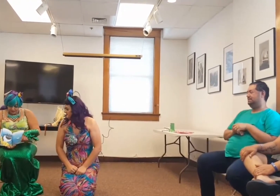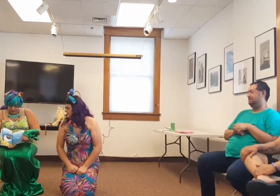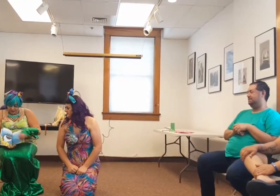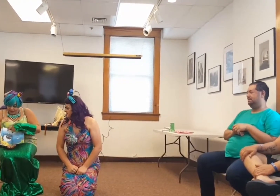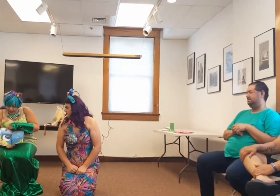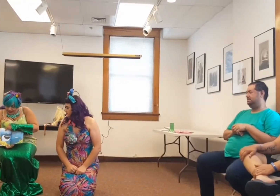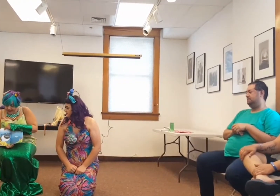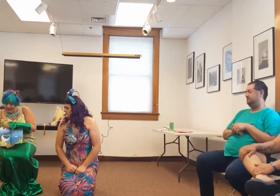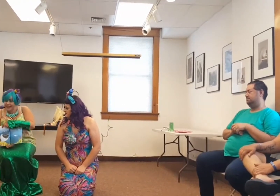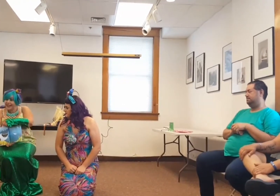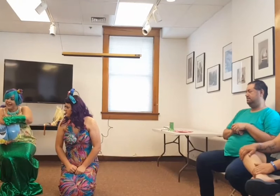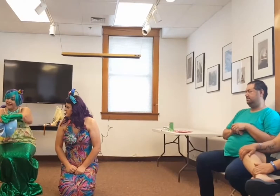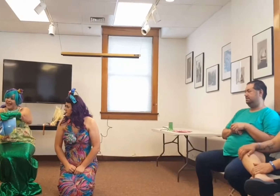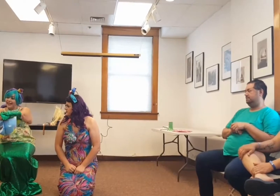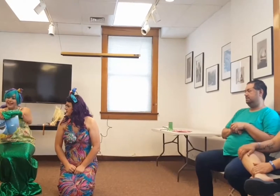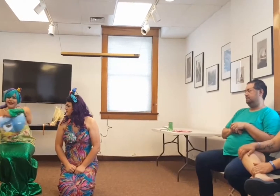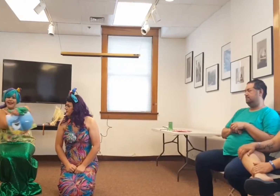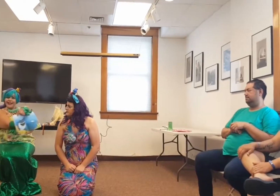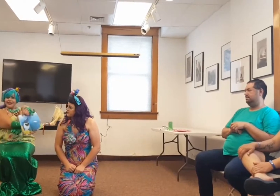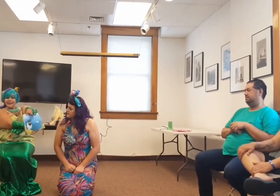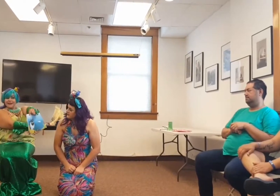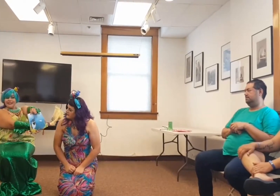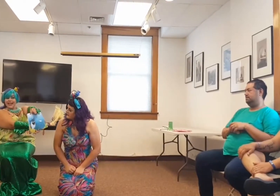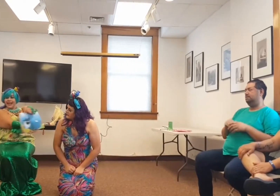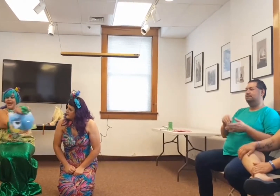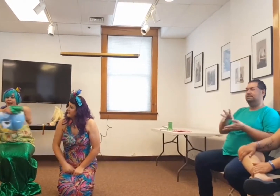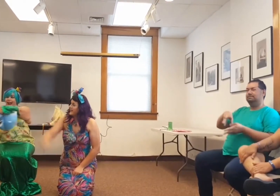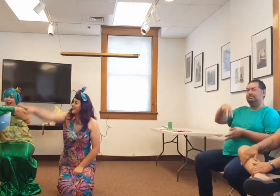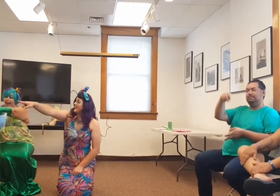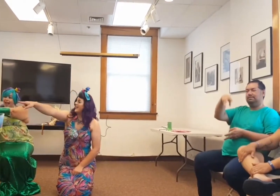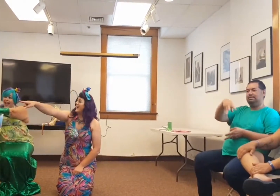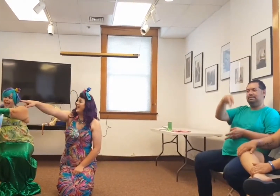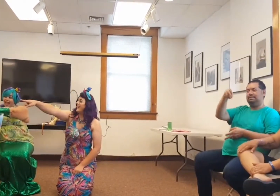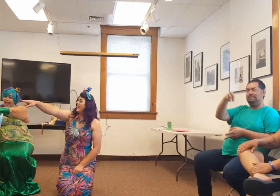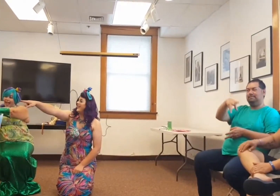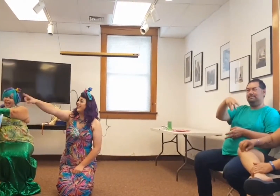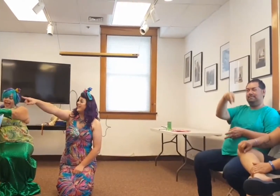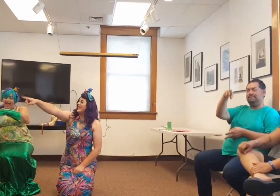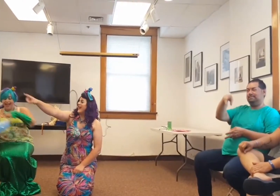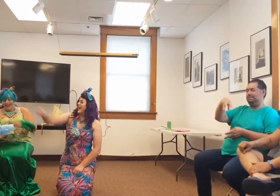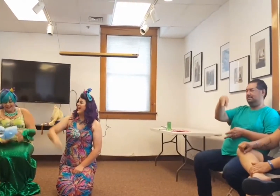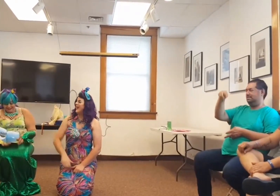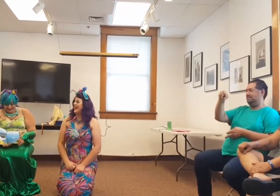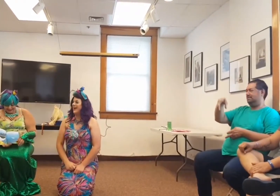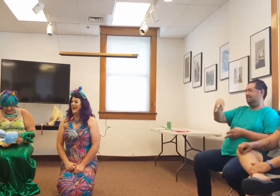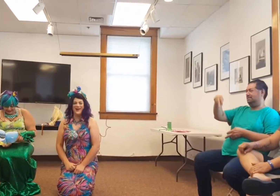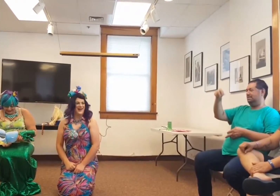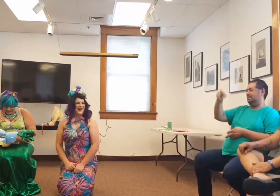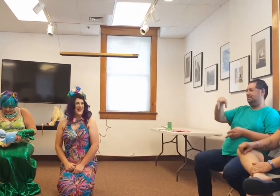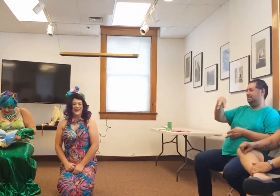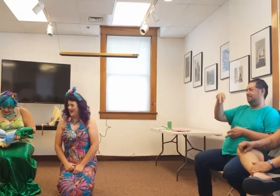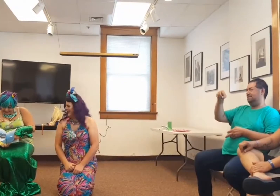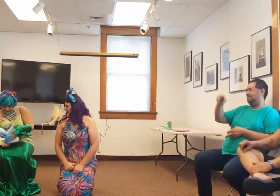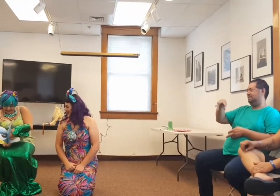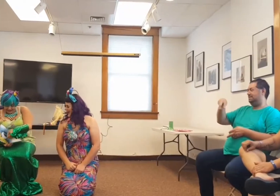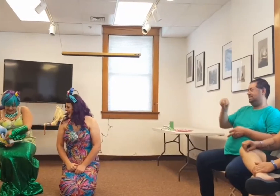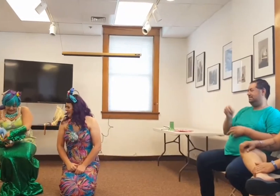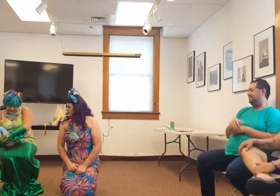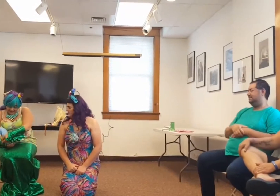Oh look! There's Cali! CALI: Oh look, there's me!